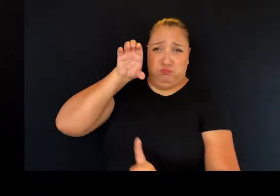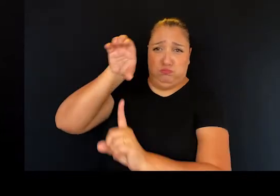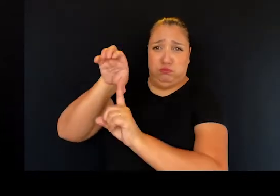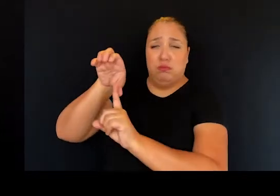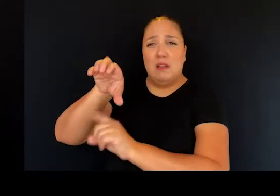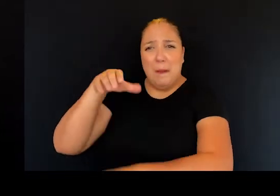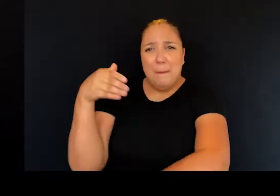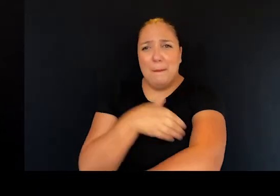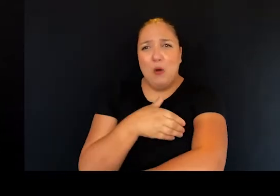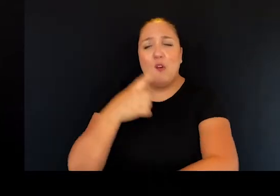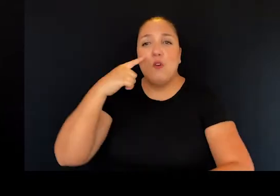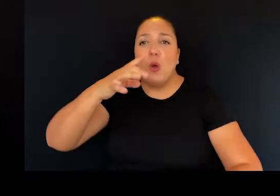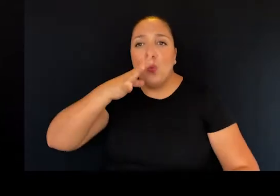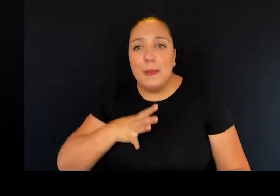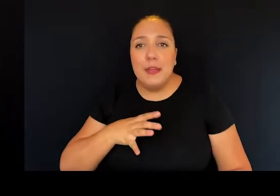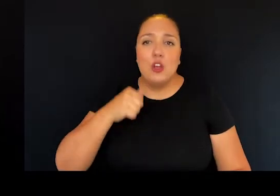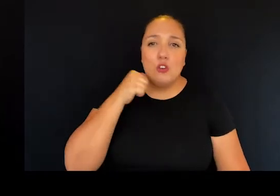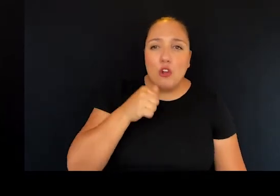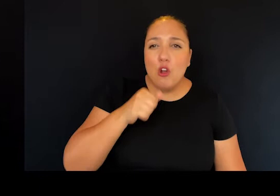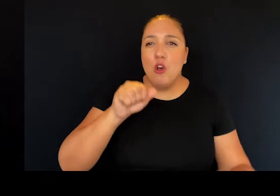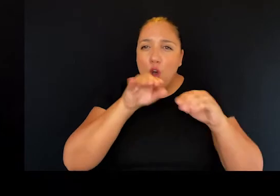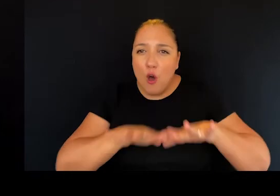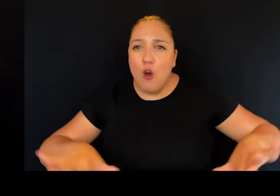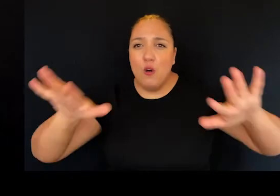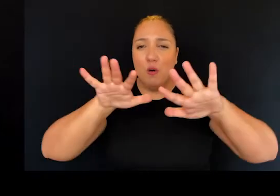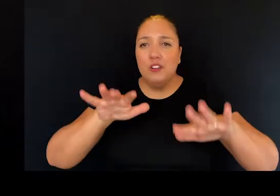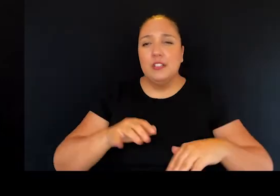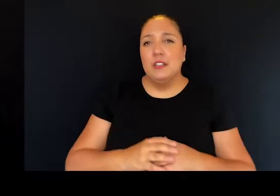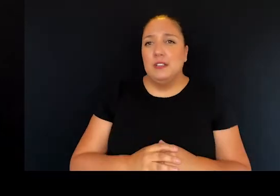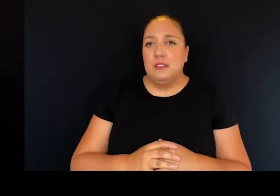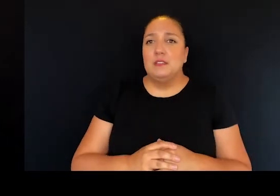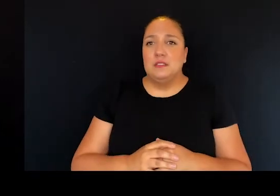and people to truly own their identity.